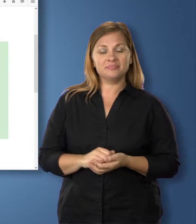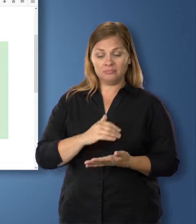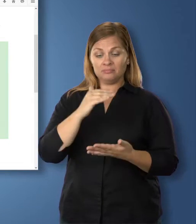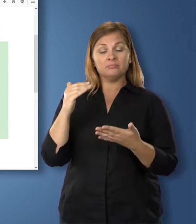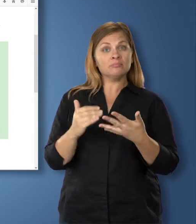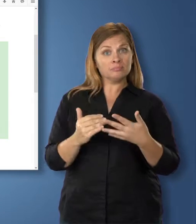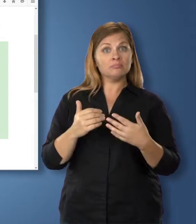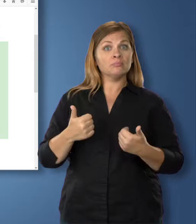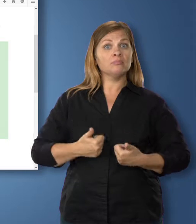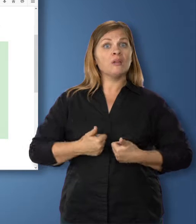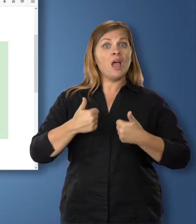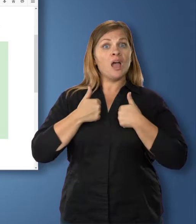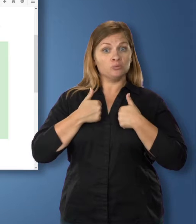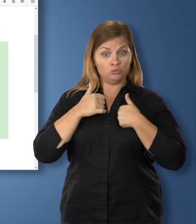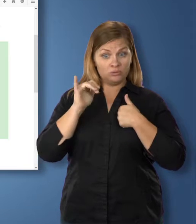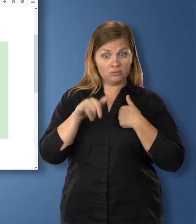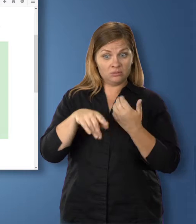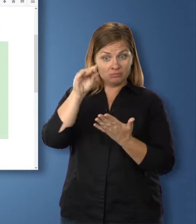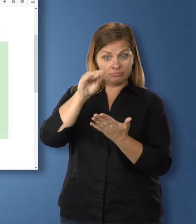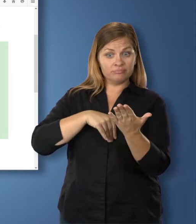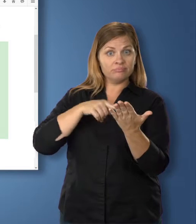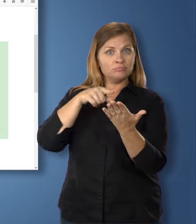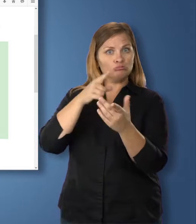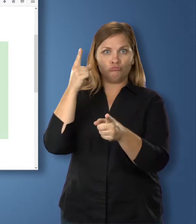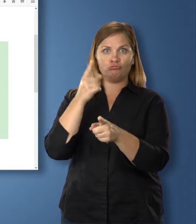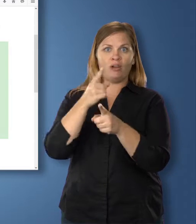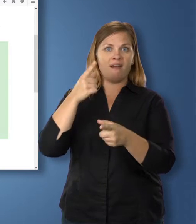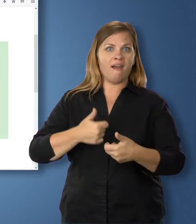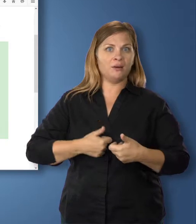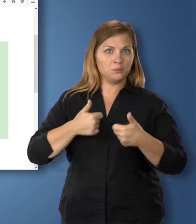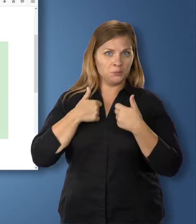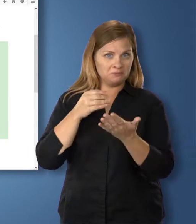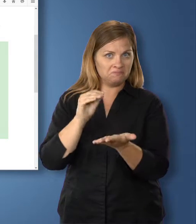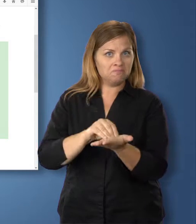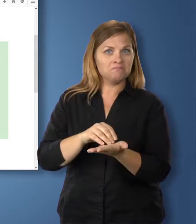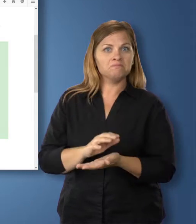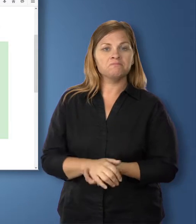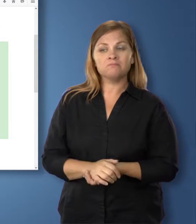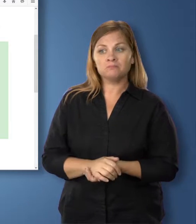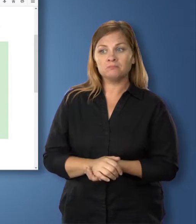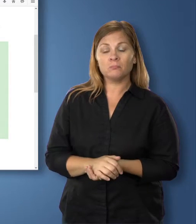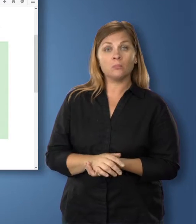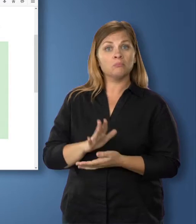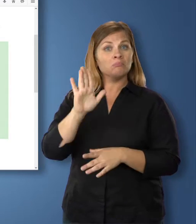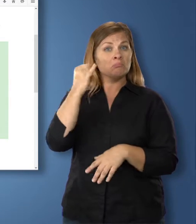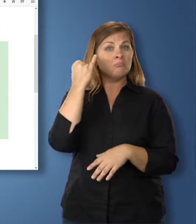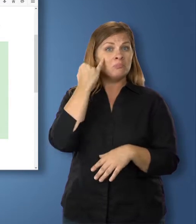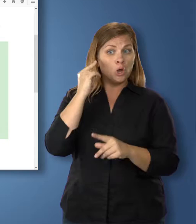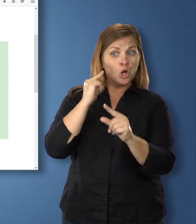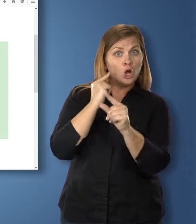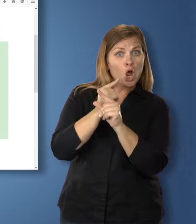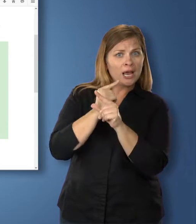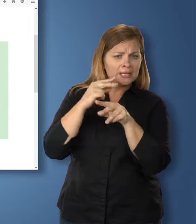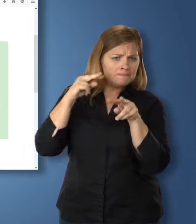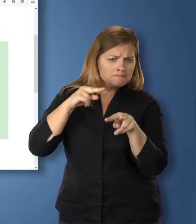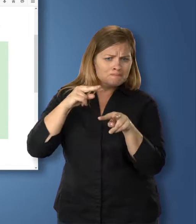maintain residence at the address given on the registration form; am not under court-ordered guardianship